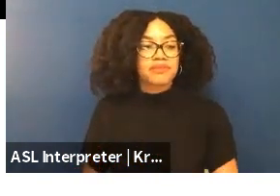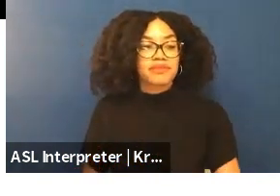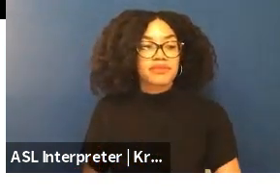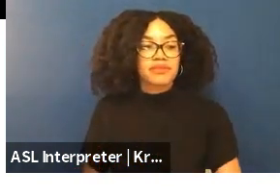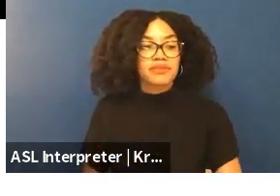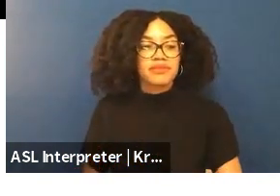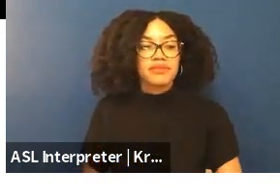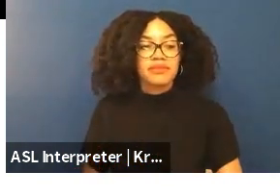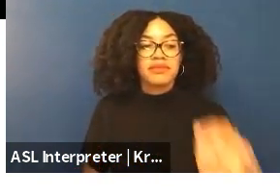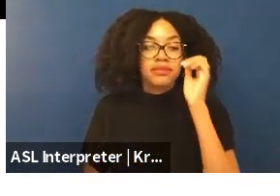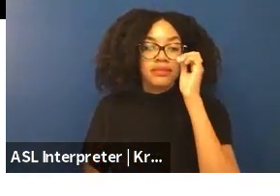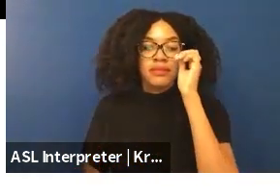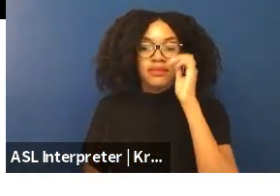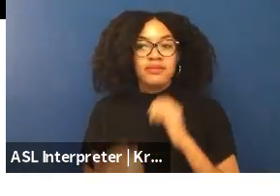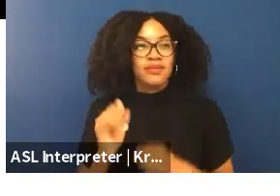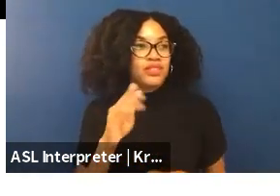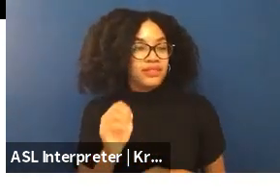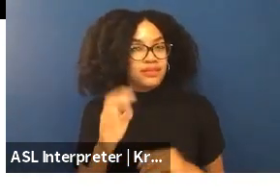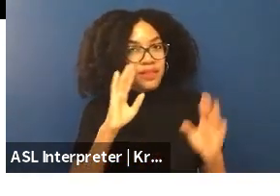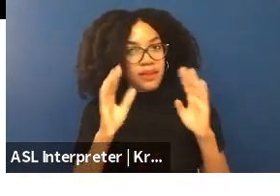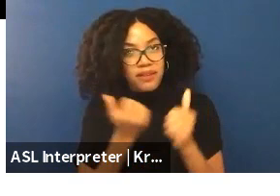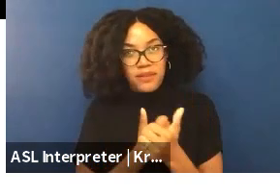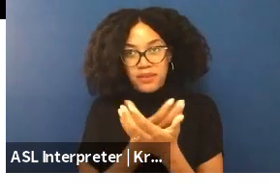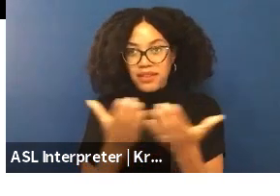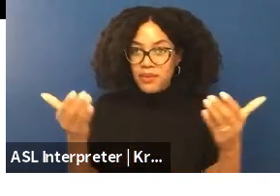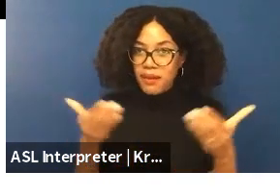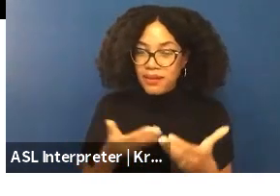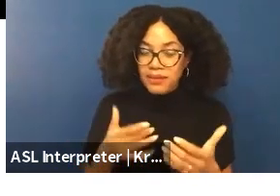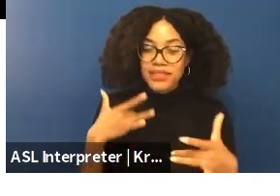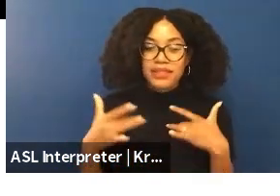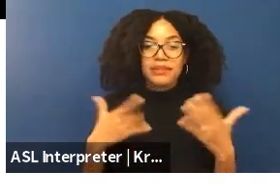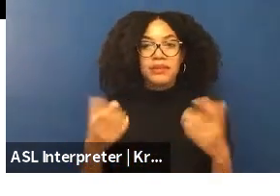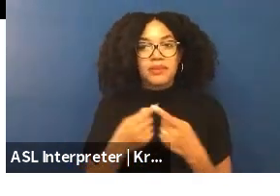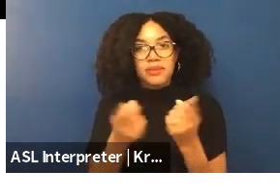Hello everyone, and welcome. We're excited to be with you today. First I'd like to introduce